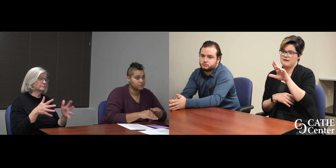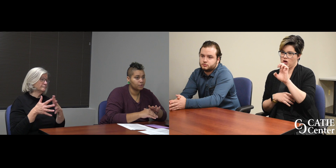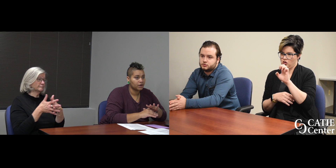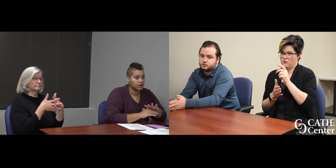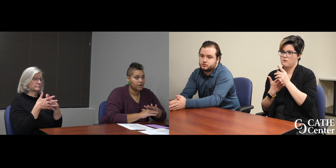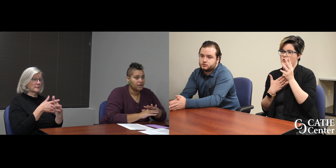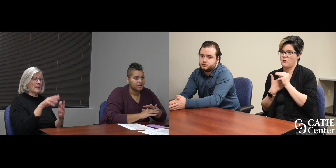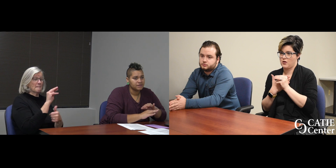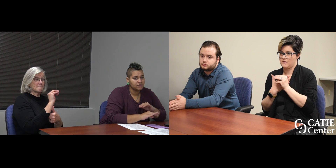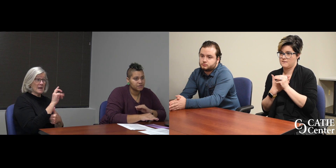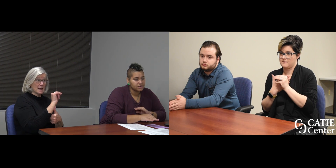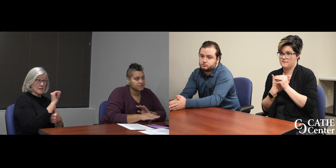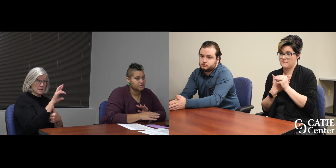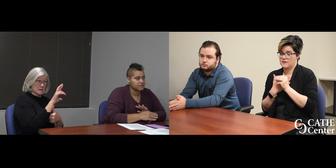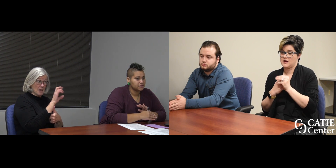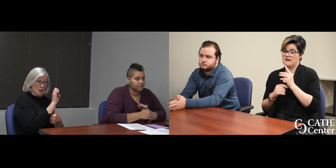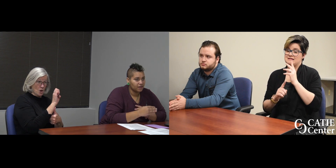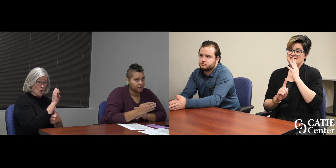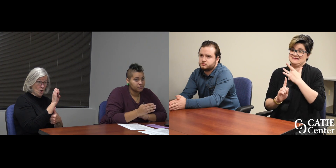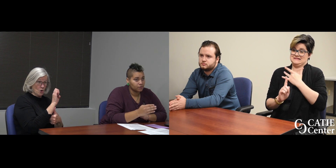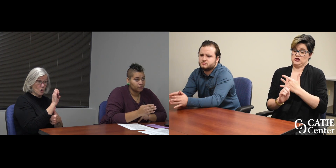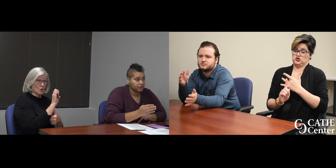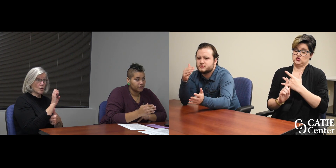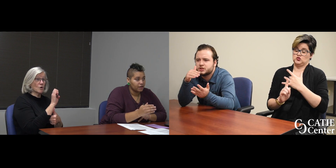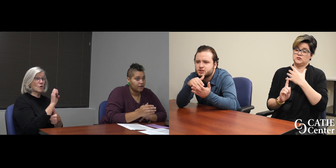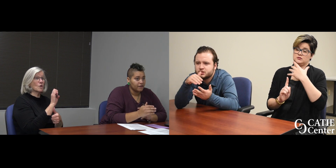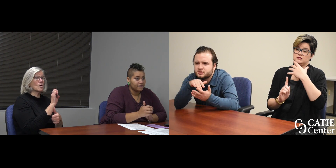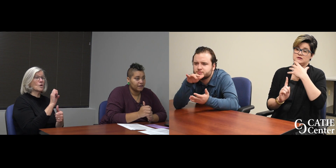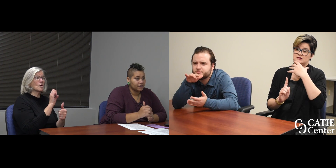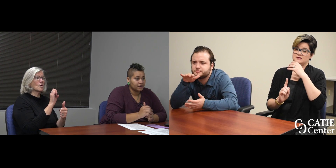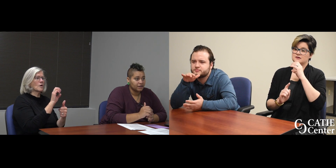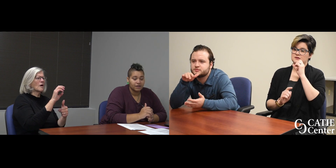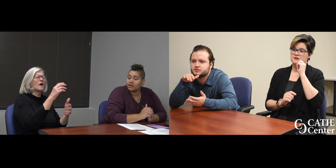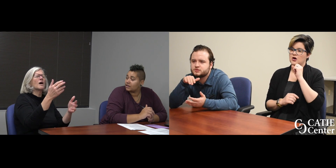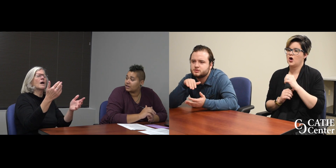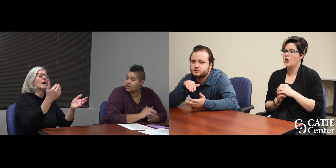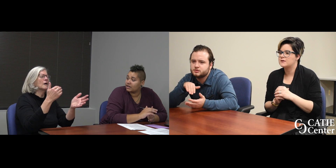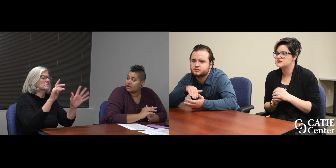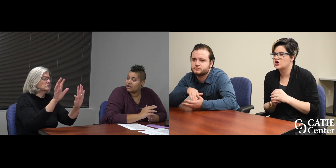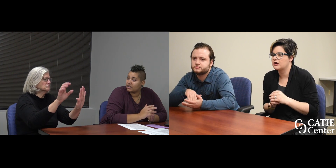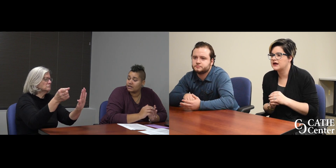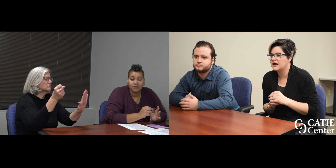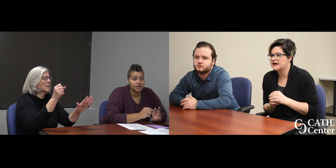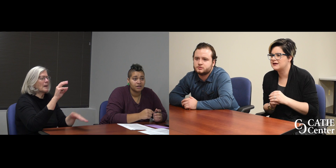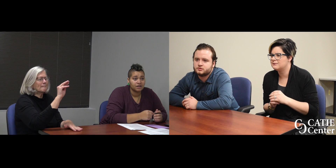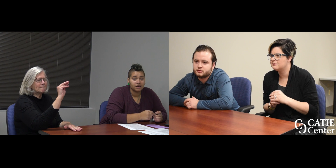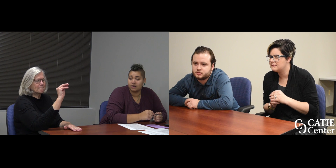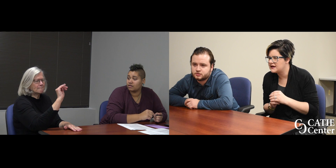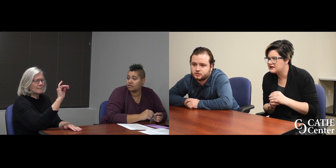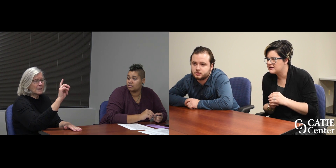who are senior citizens 65 years or older. I: Oh, I'm sorry.